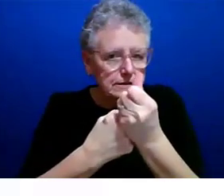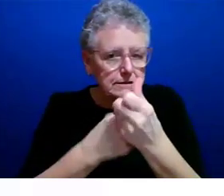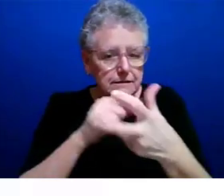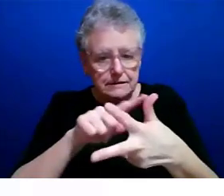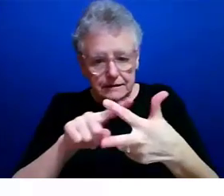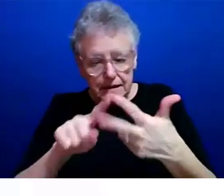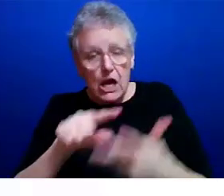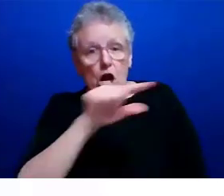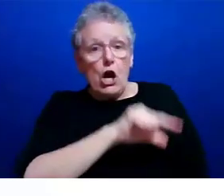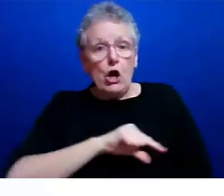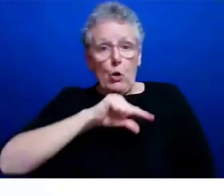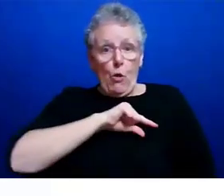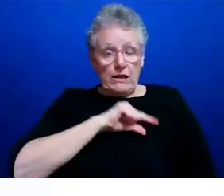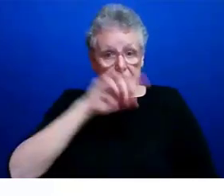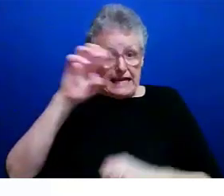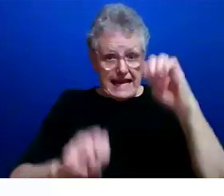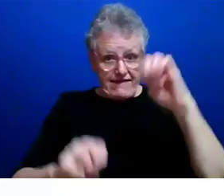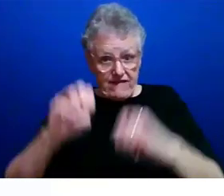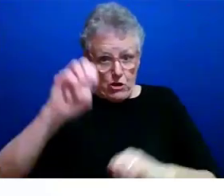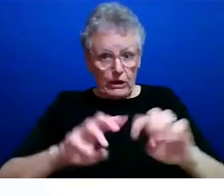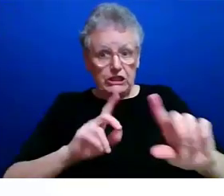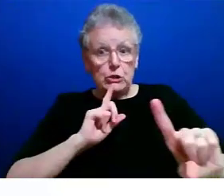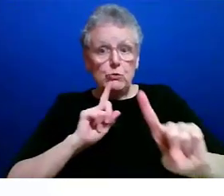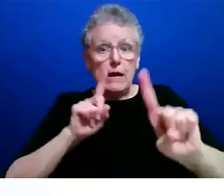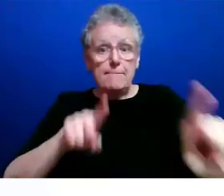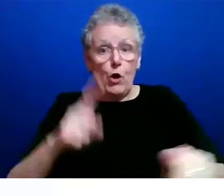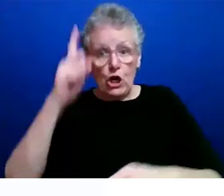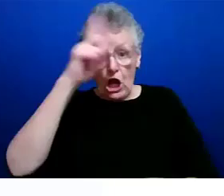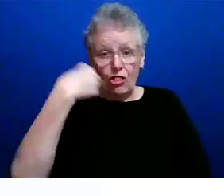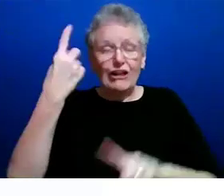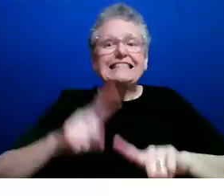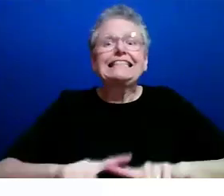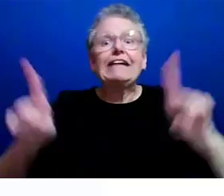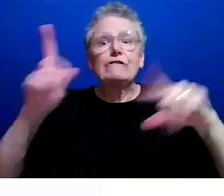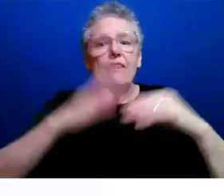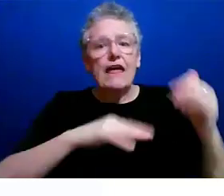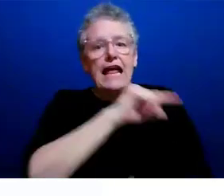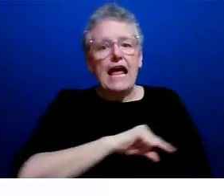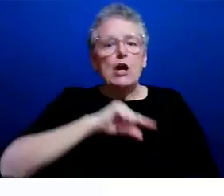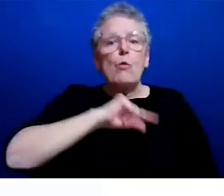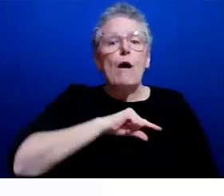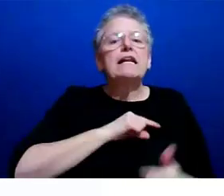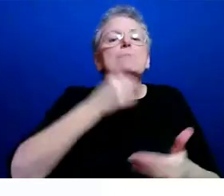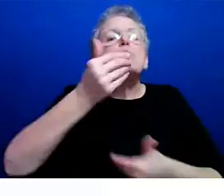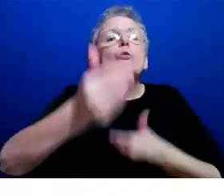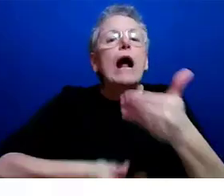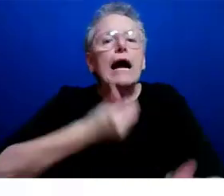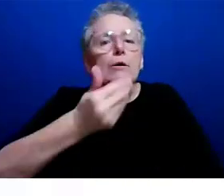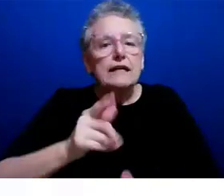A quality evaluation report looks different than a quality progress report,